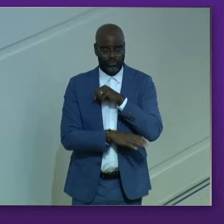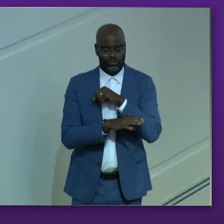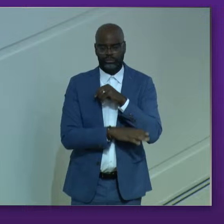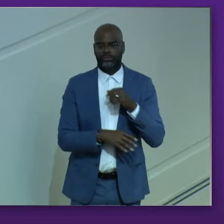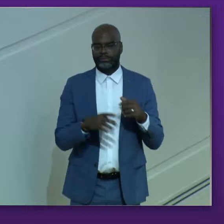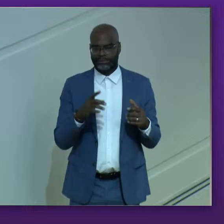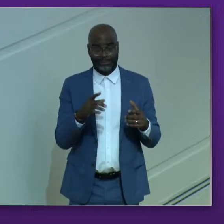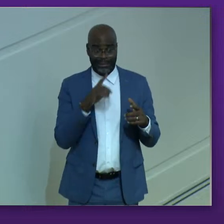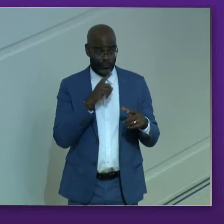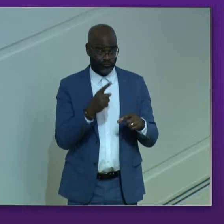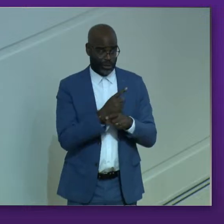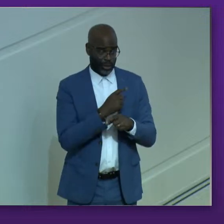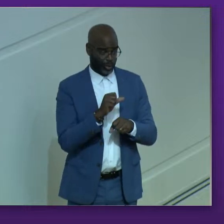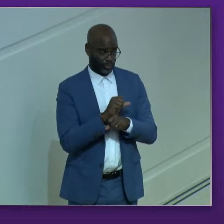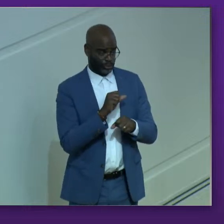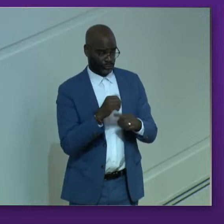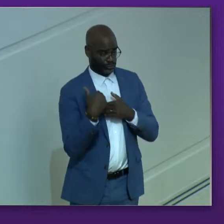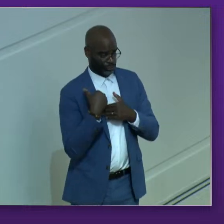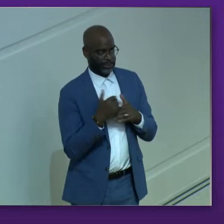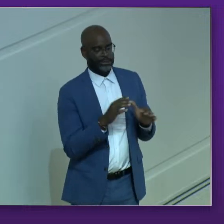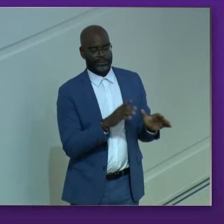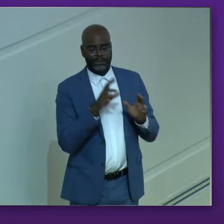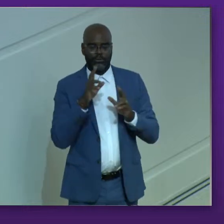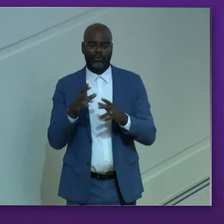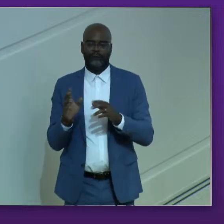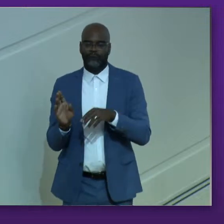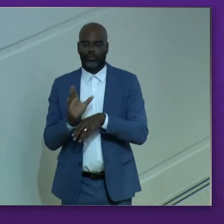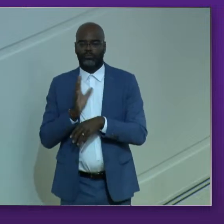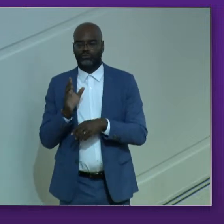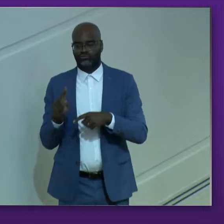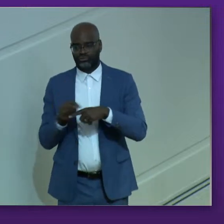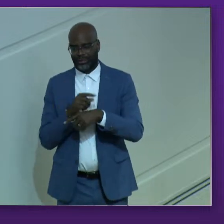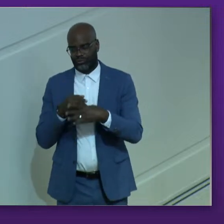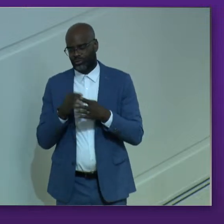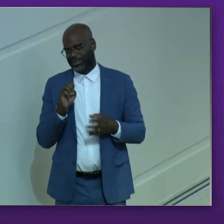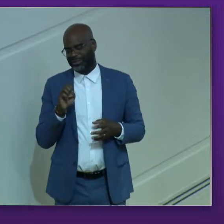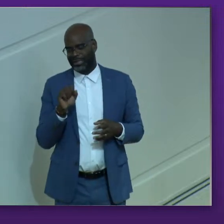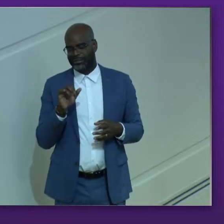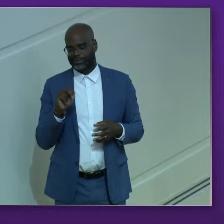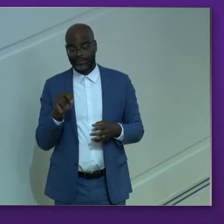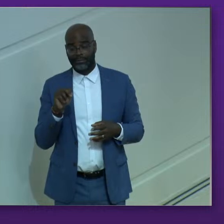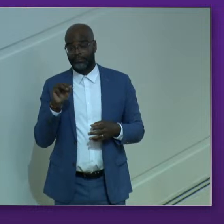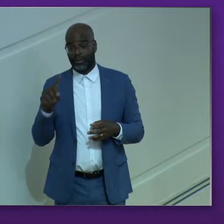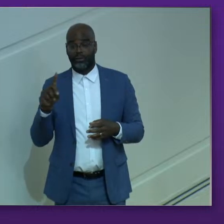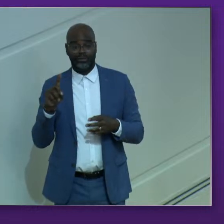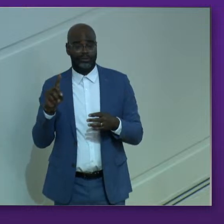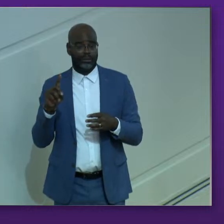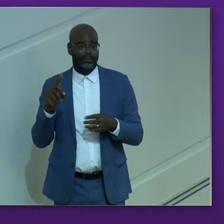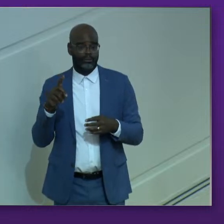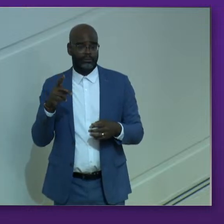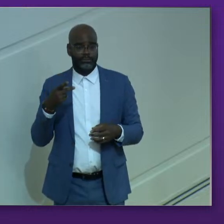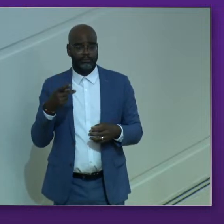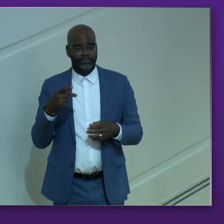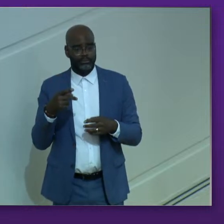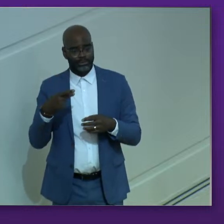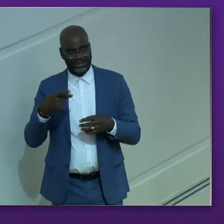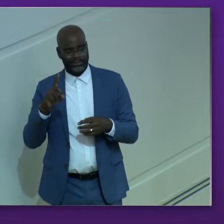ON THE FINAL DATE THEY MET WITH THE PRESIDENT OF THE UNITED NATIONS GEN. ASSEMBLY AT THE UN